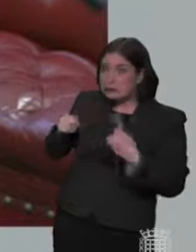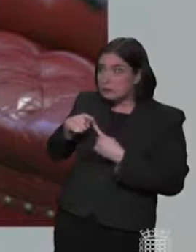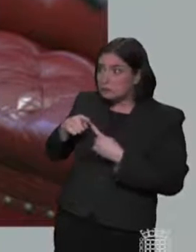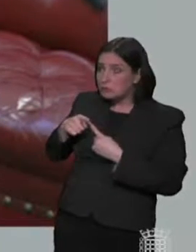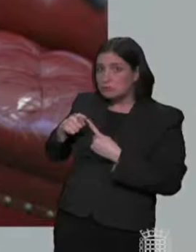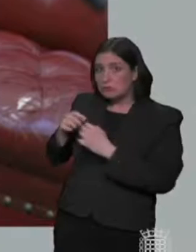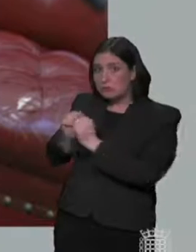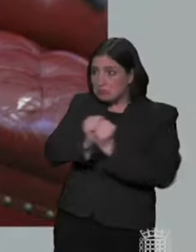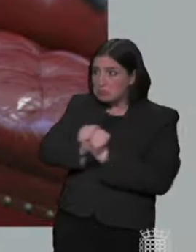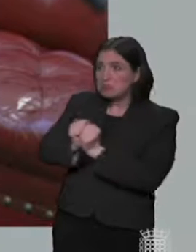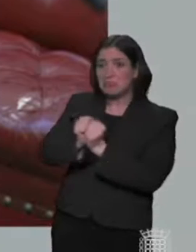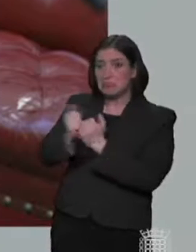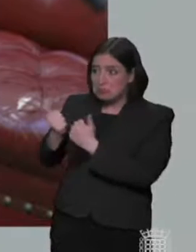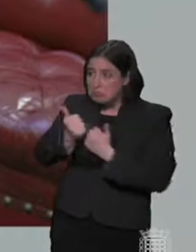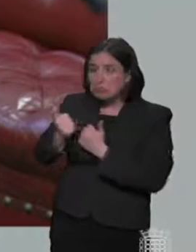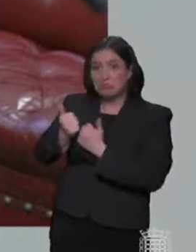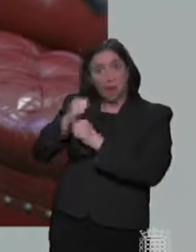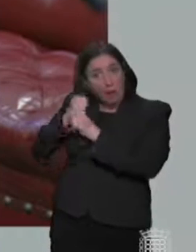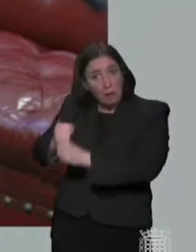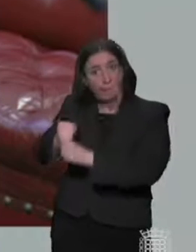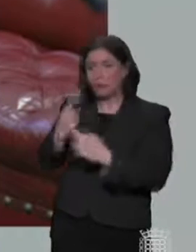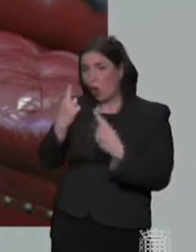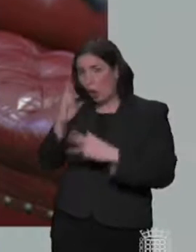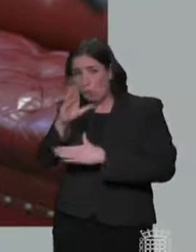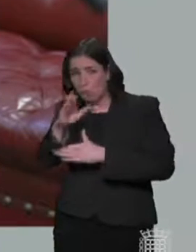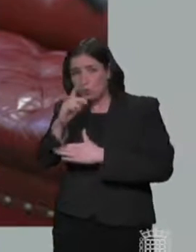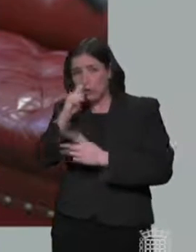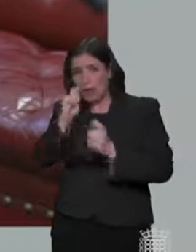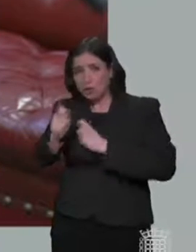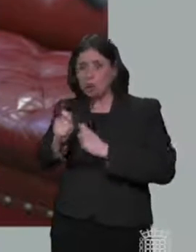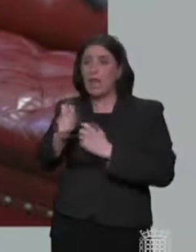might be something that could change in the future it was possible in scotland but not the rest of